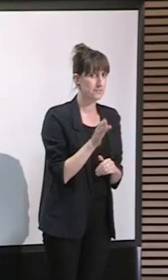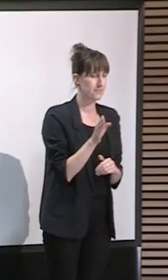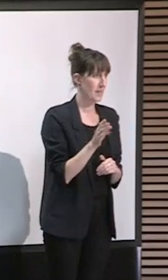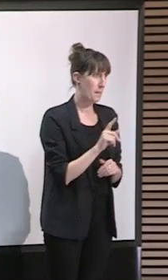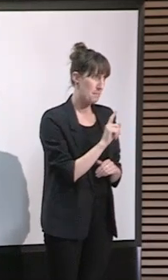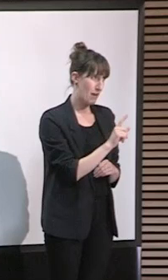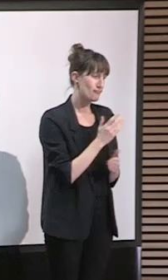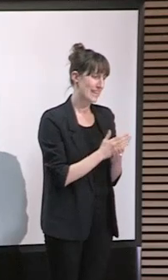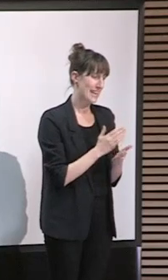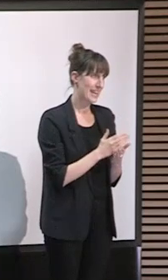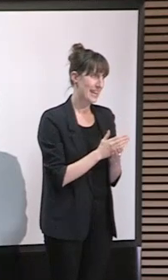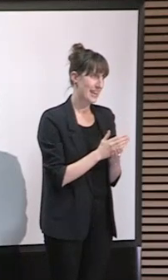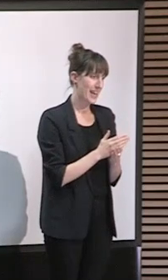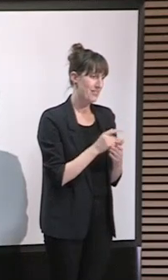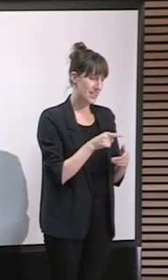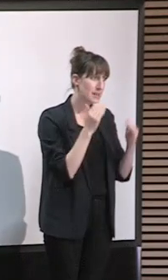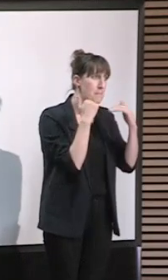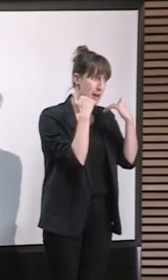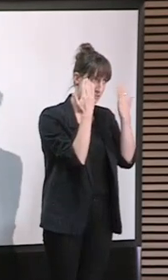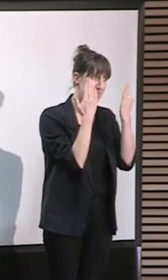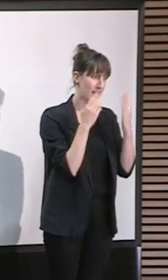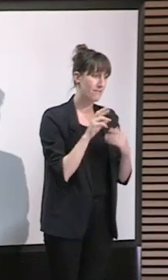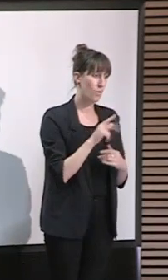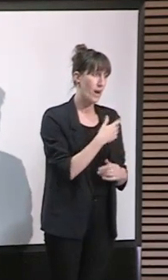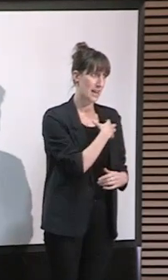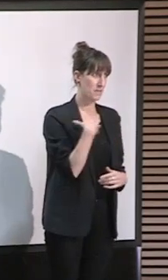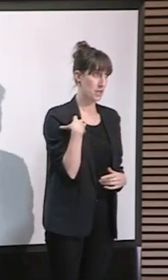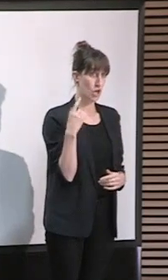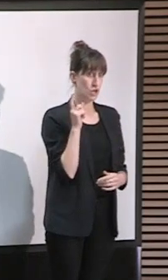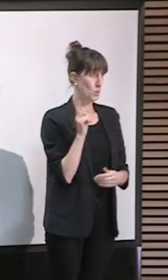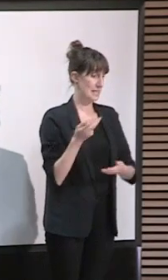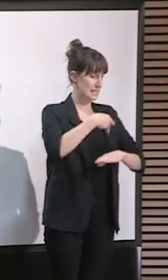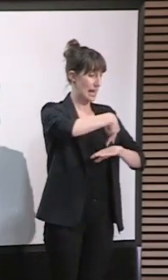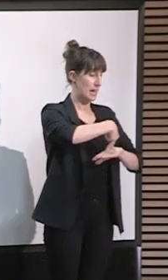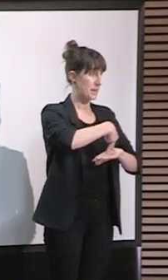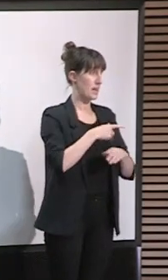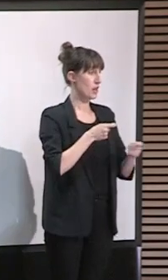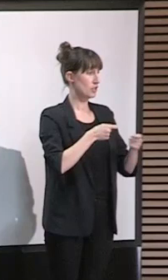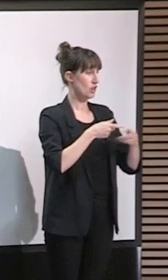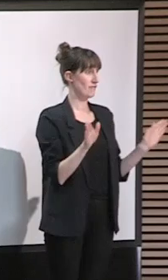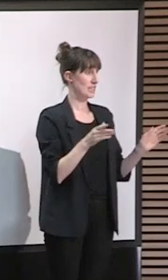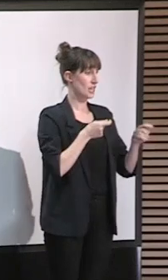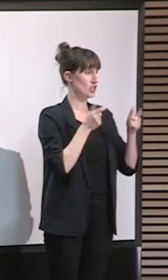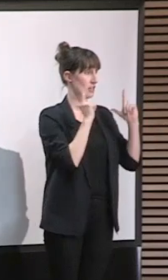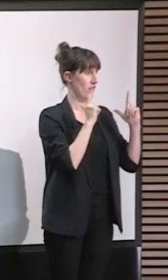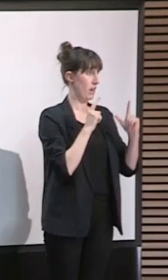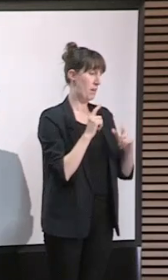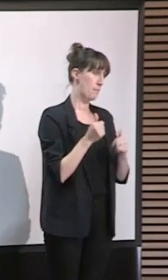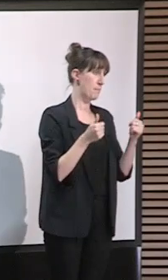focused forward. There will be time to do it later on. Isn't frustrating a little bait and light? It's